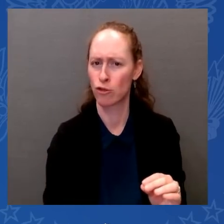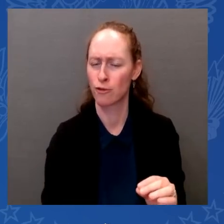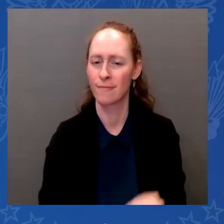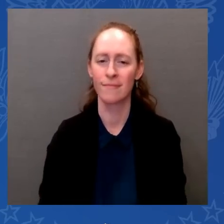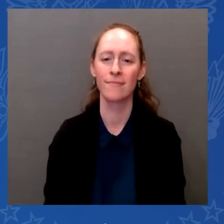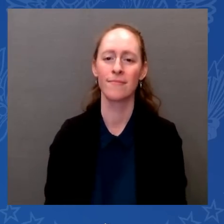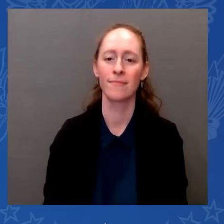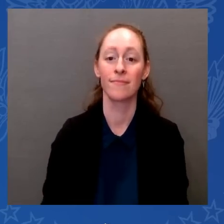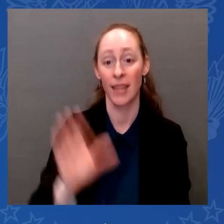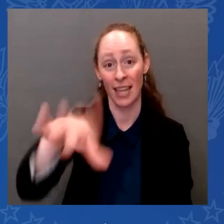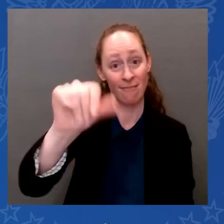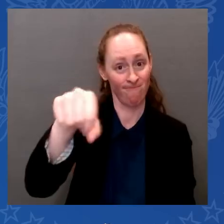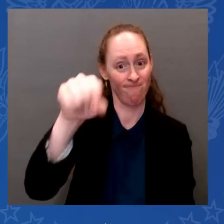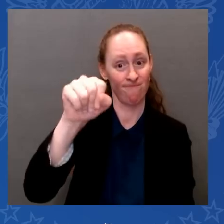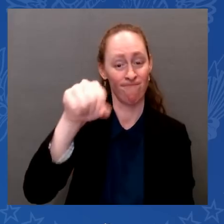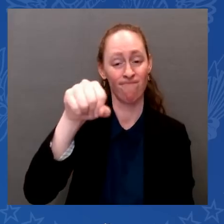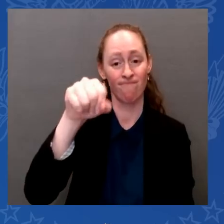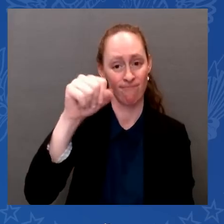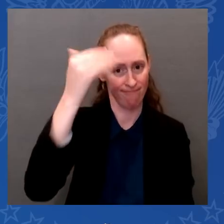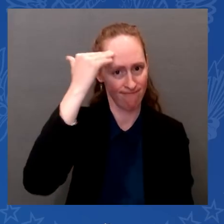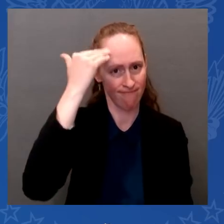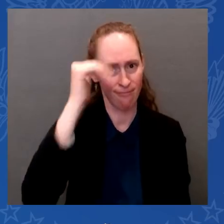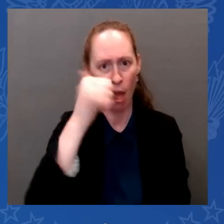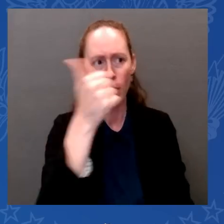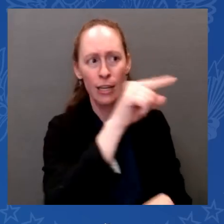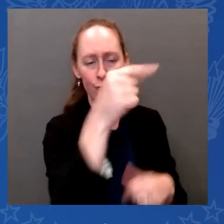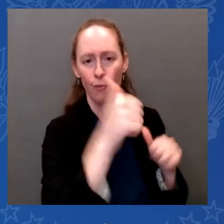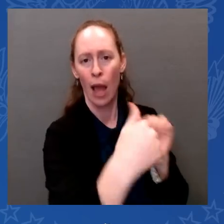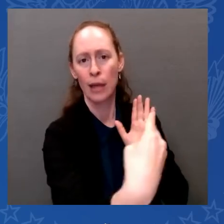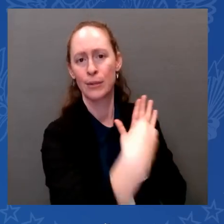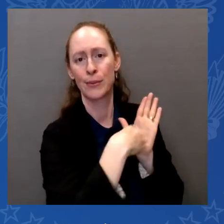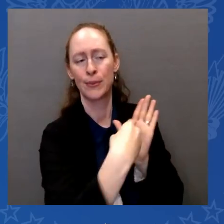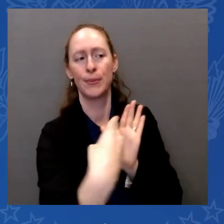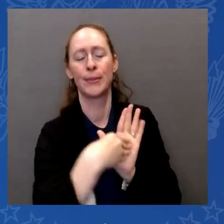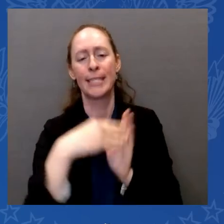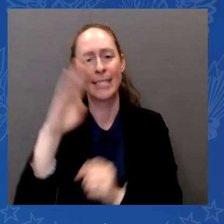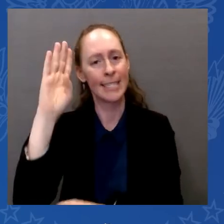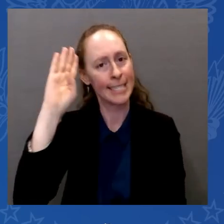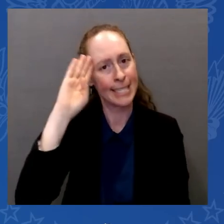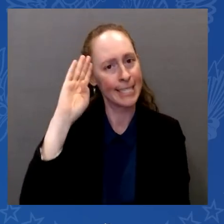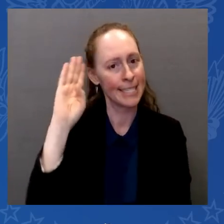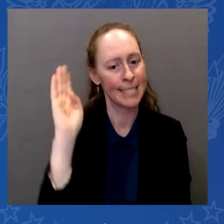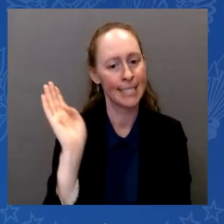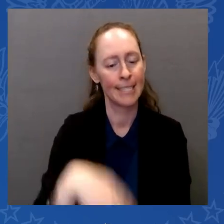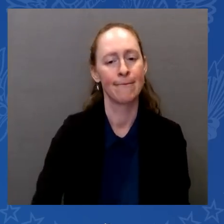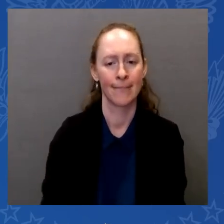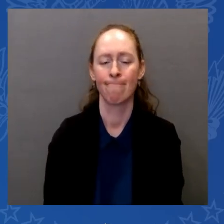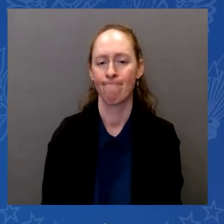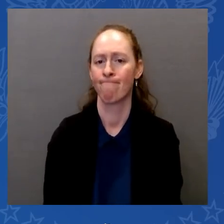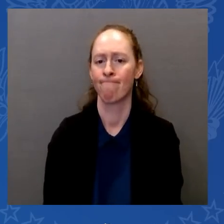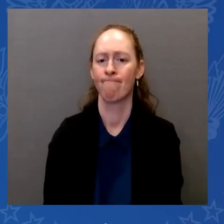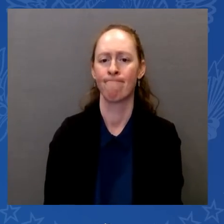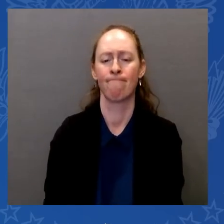And I don't think our -- our legi- -- our legal judgment is that it won't. But they're trying to stop it.